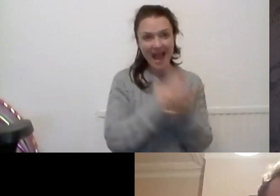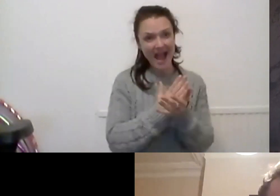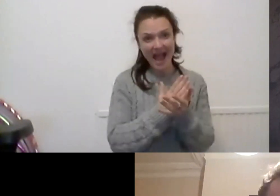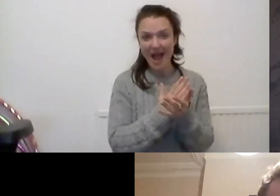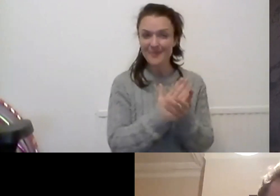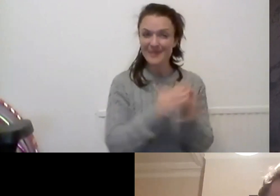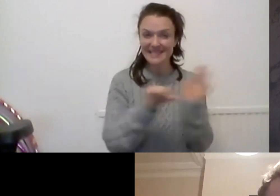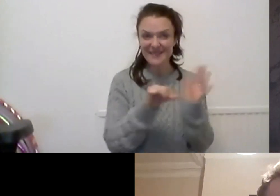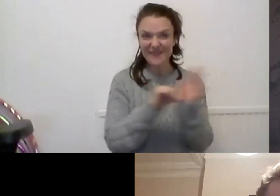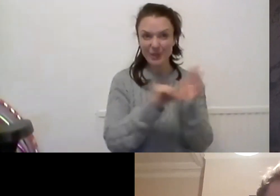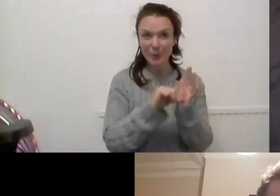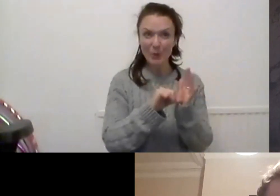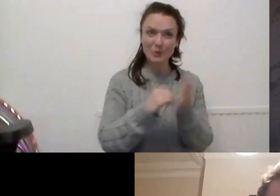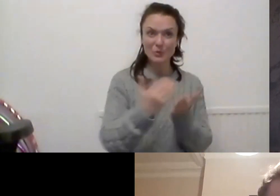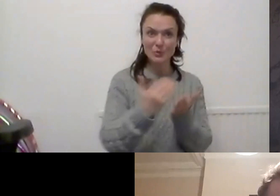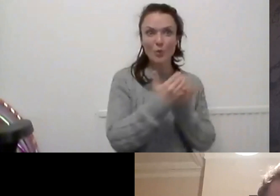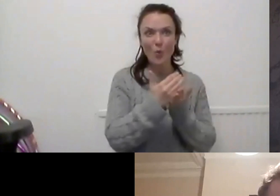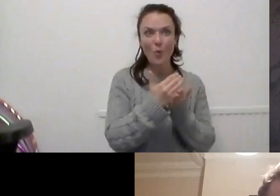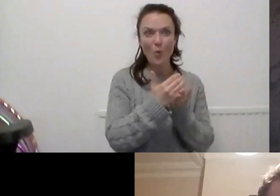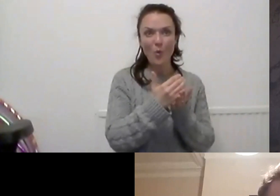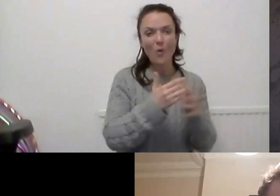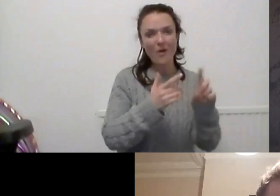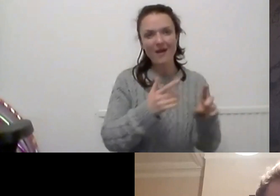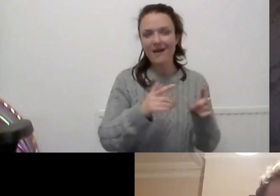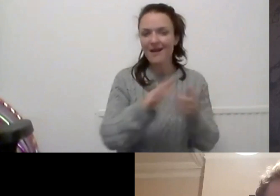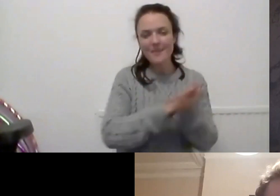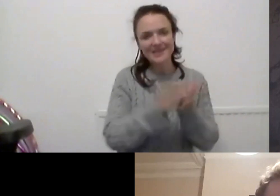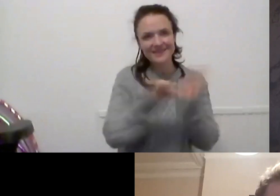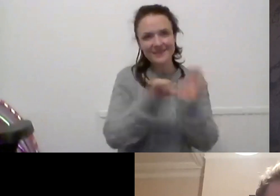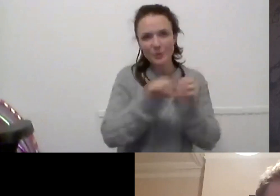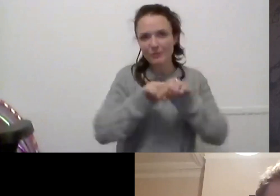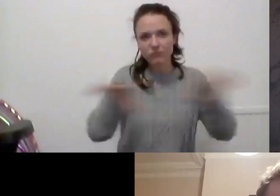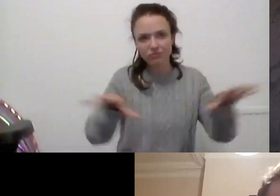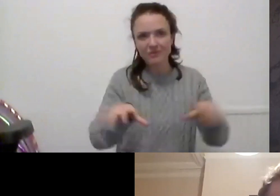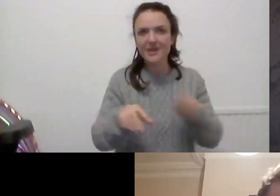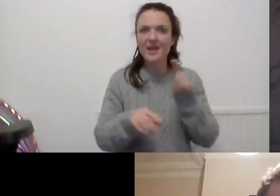to deliver the vaccine from a number of sites, we started with about 18 sites around around